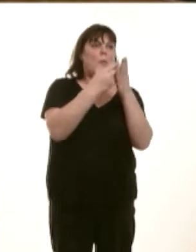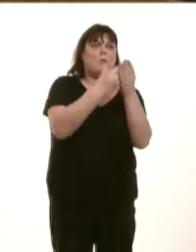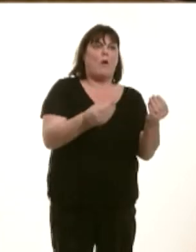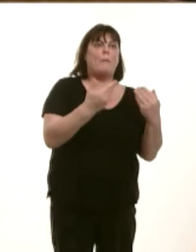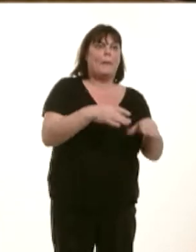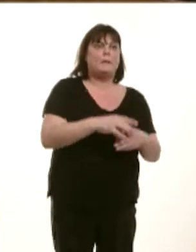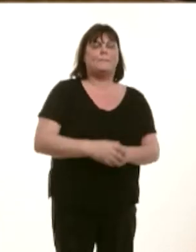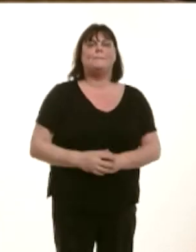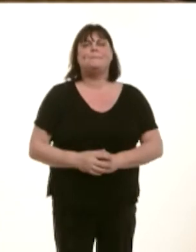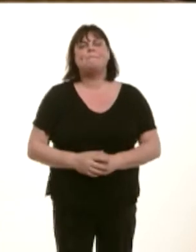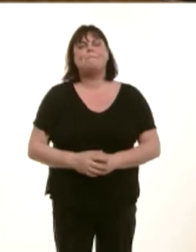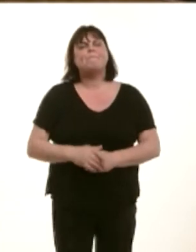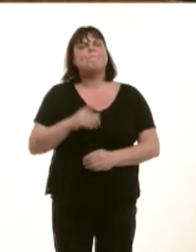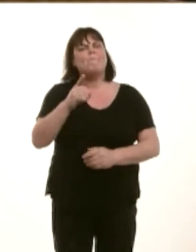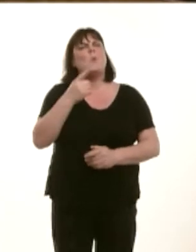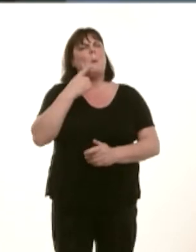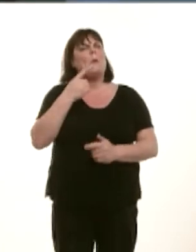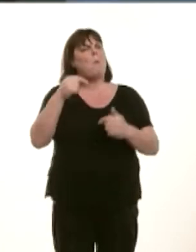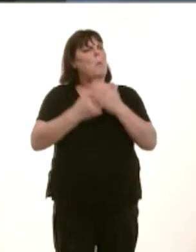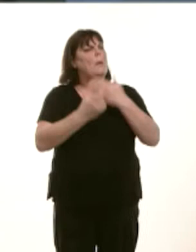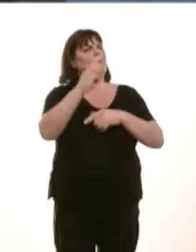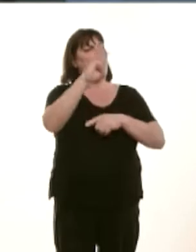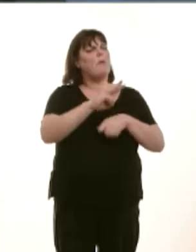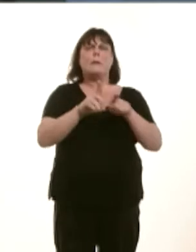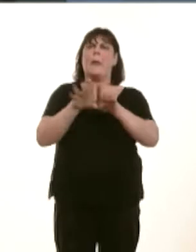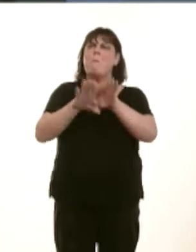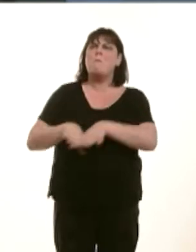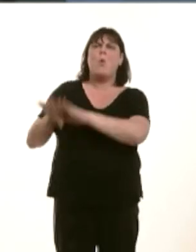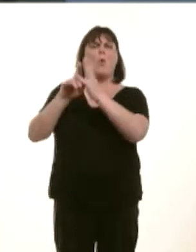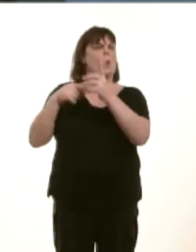happened at a UK level. The UK Government made the money available in the summer of